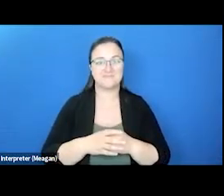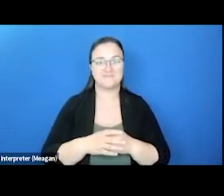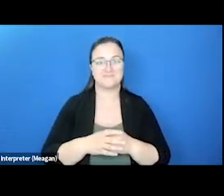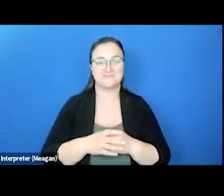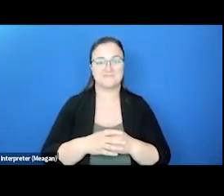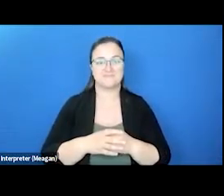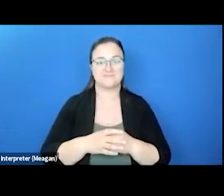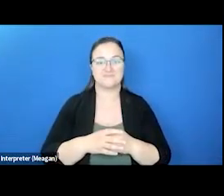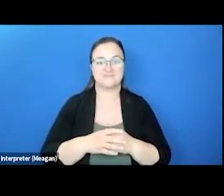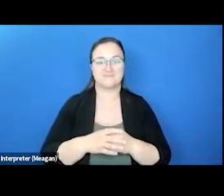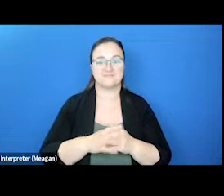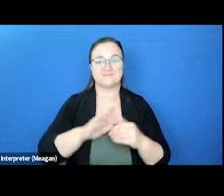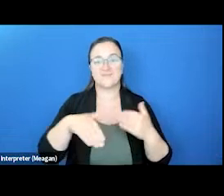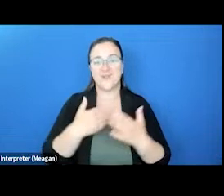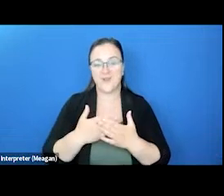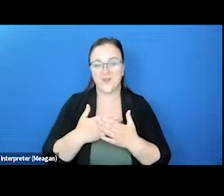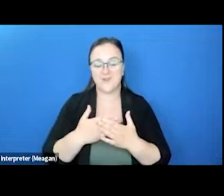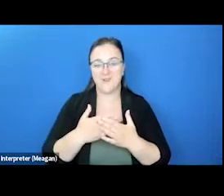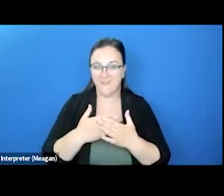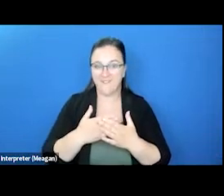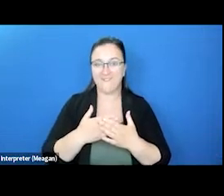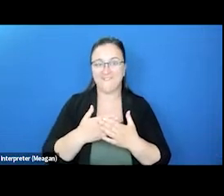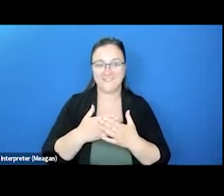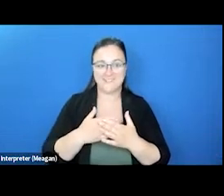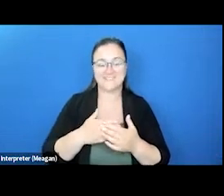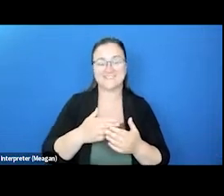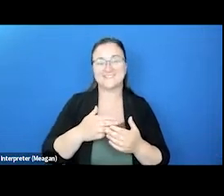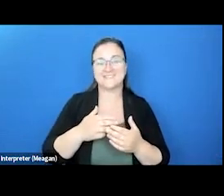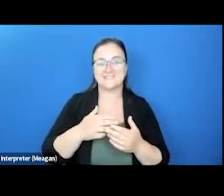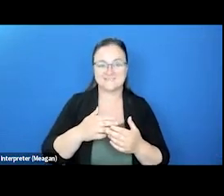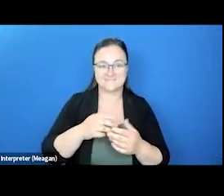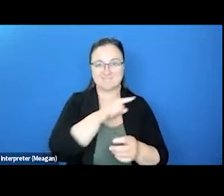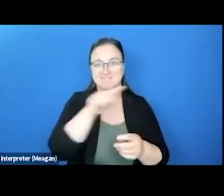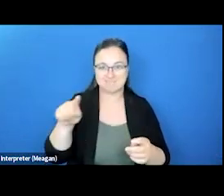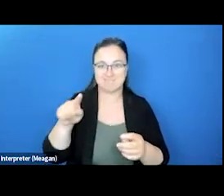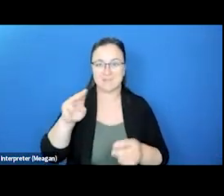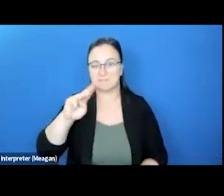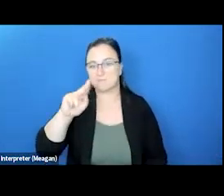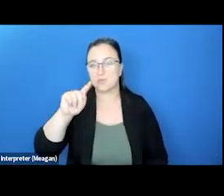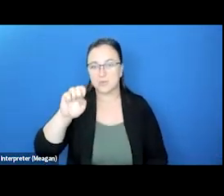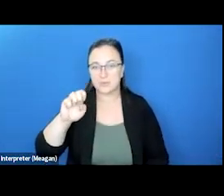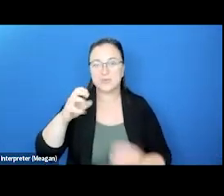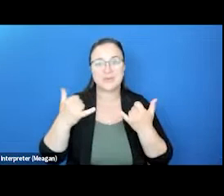So all participant lines are muted today. Something different because it's a smaller group, and in office hours,